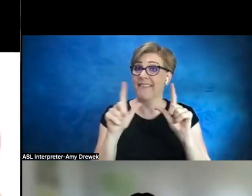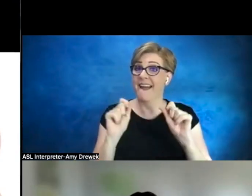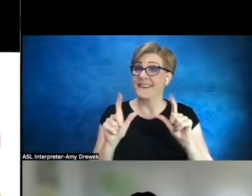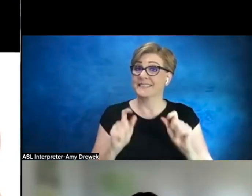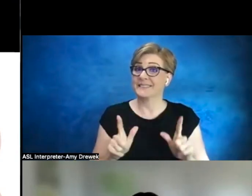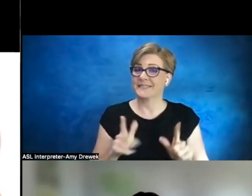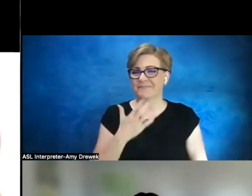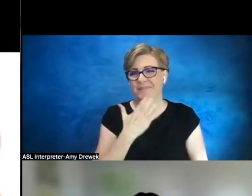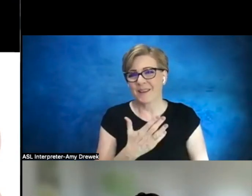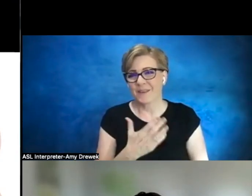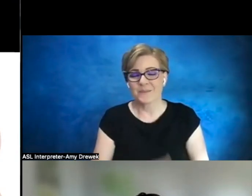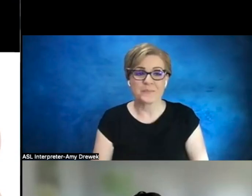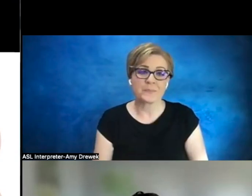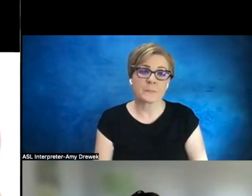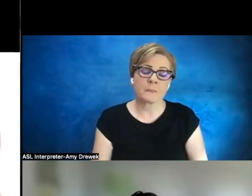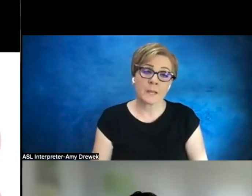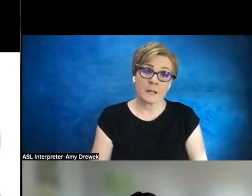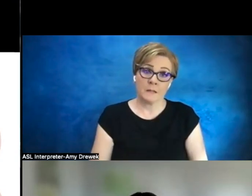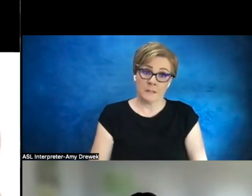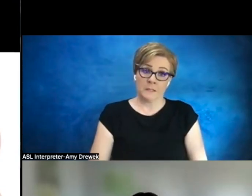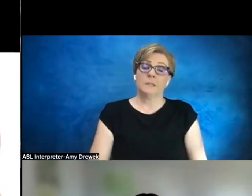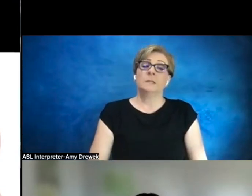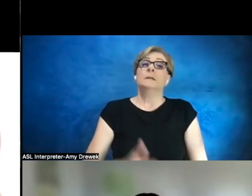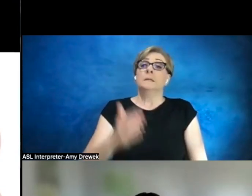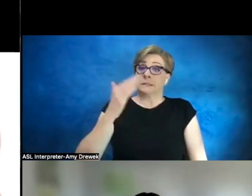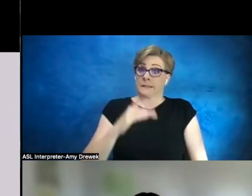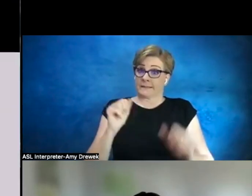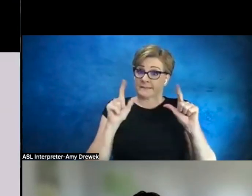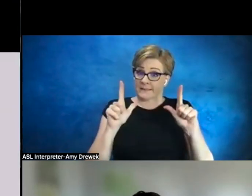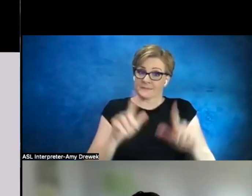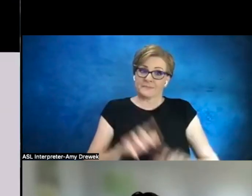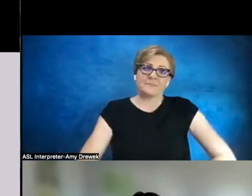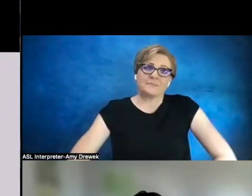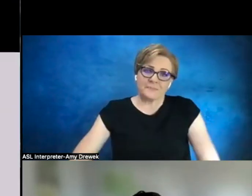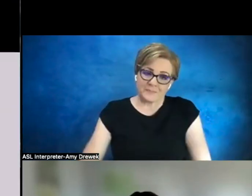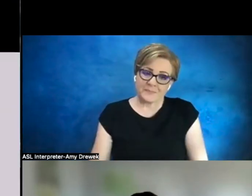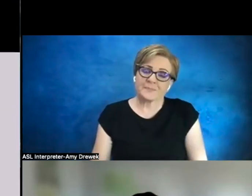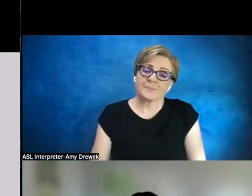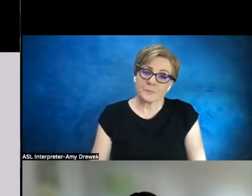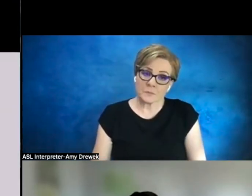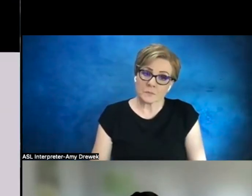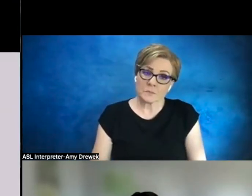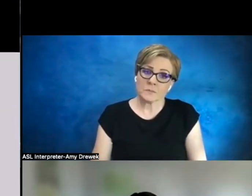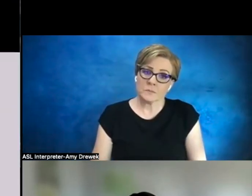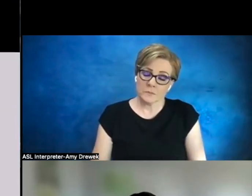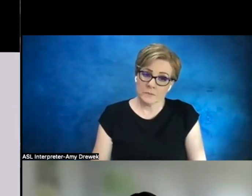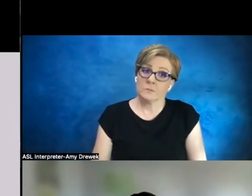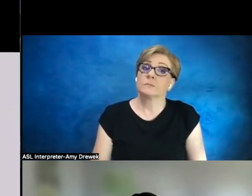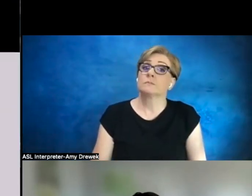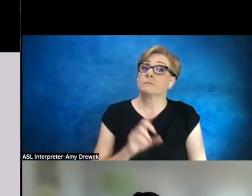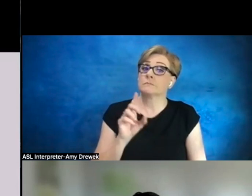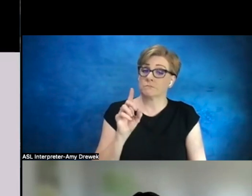I'm going to move forward to our next slide. So our next slide is on a gray background.